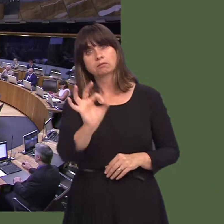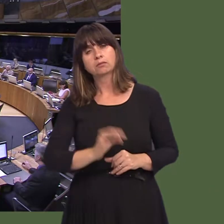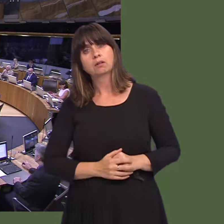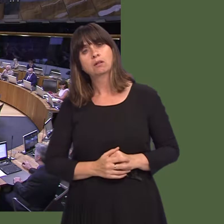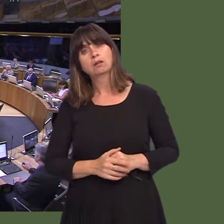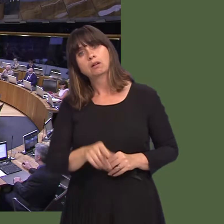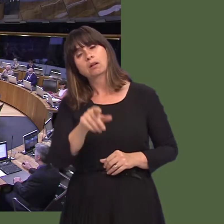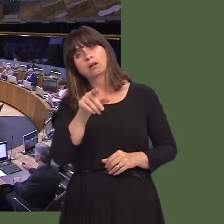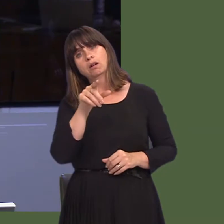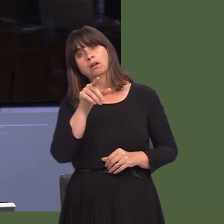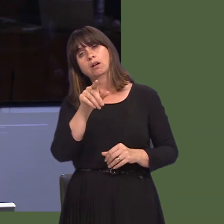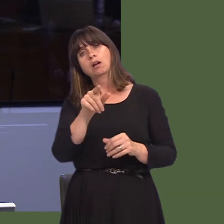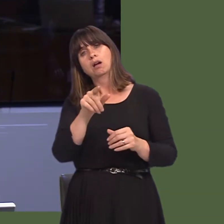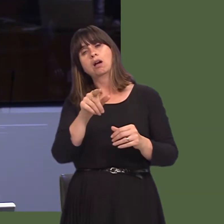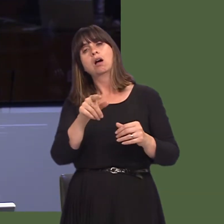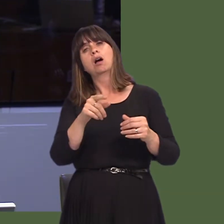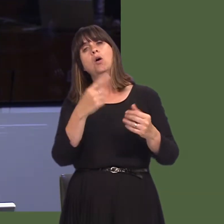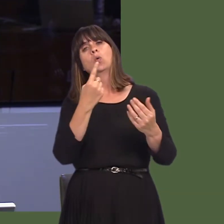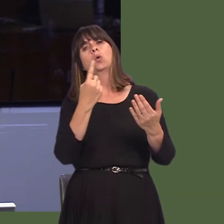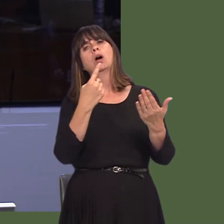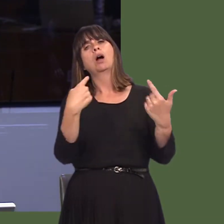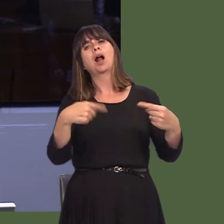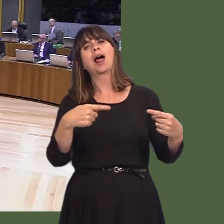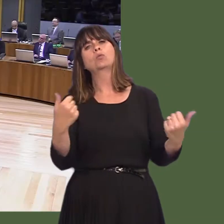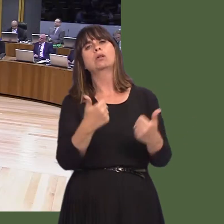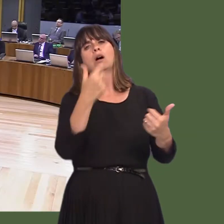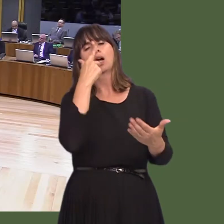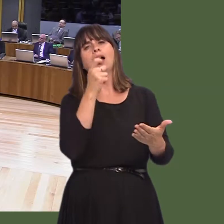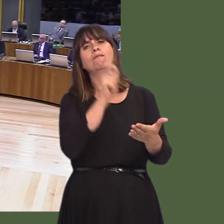A wnaiff y Prif Weinidog ddatganiad am gymhwystra i bleidleisio mewn etholiadau yng Nghymru? OAQ52479 Carwyn Jones AM: Yes.